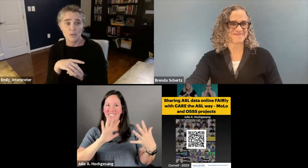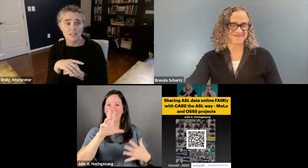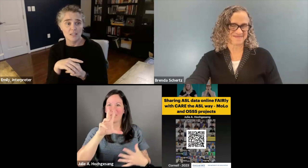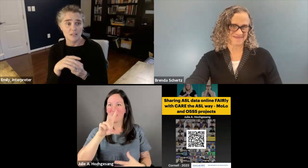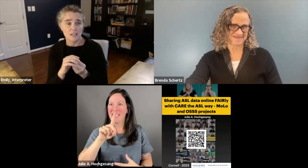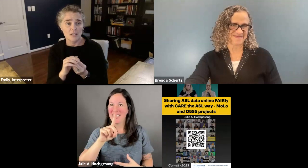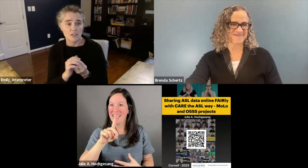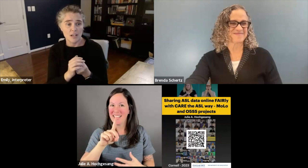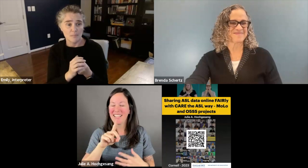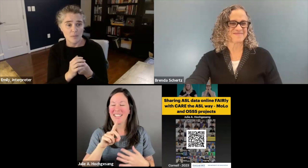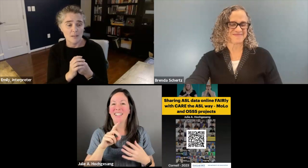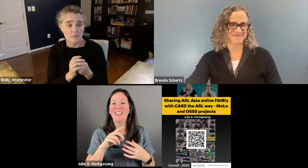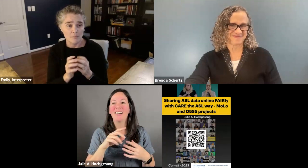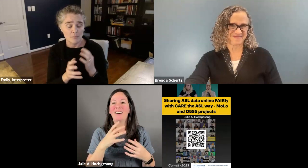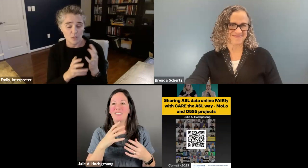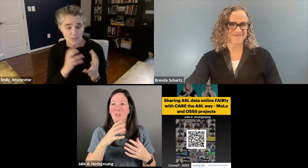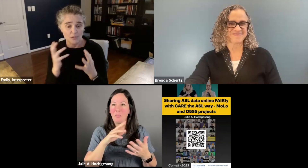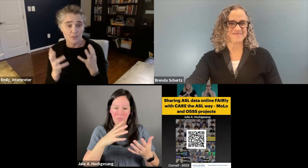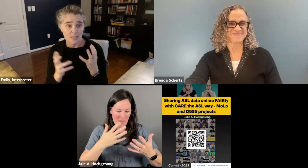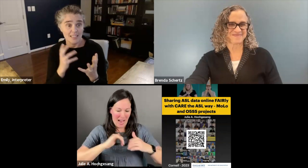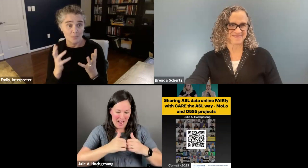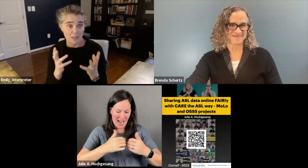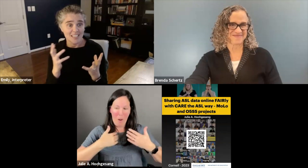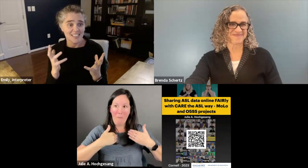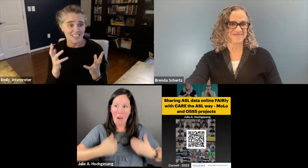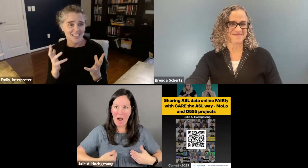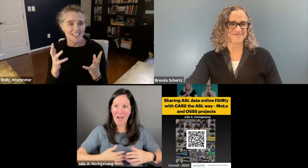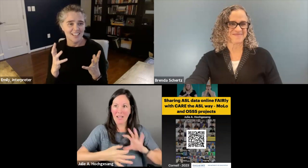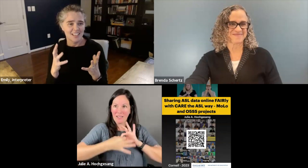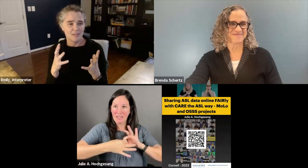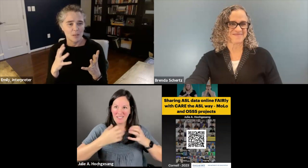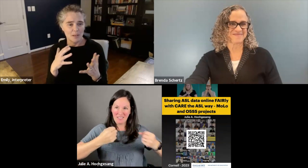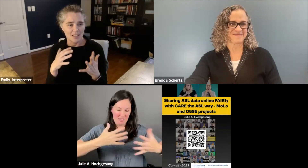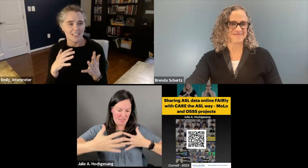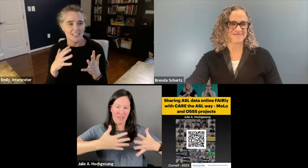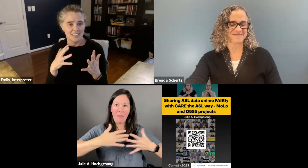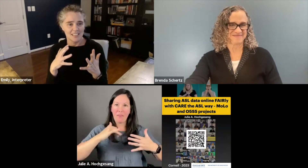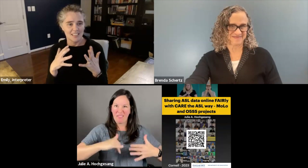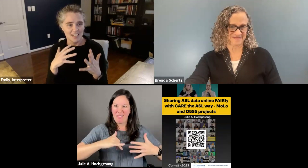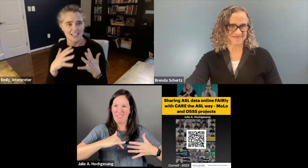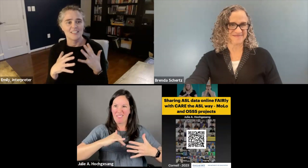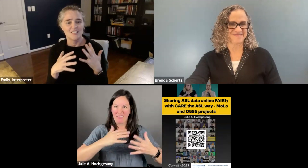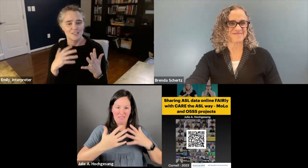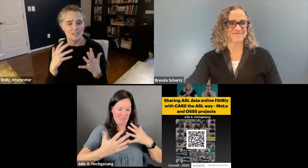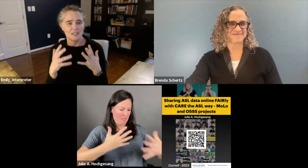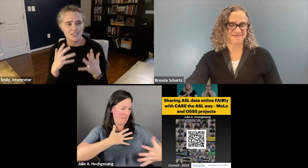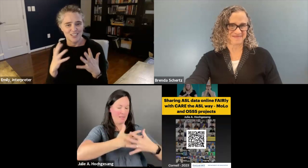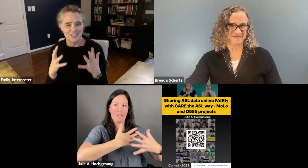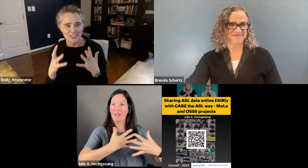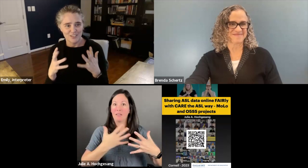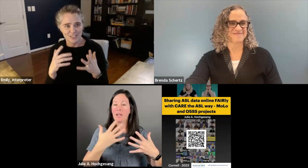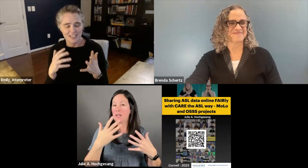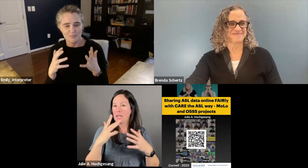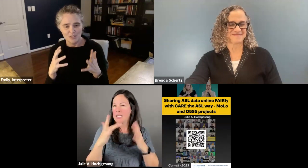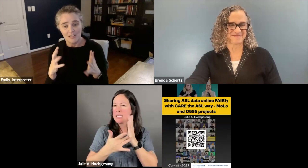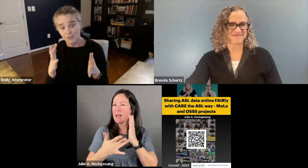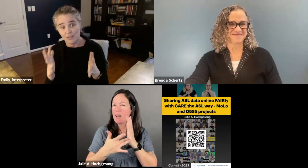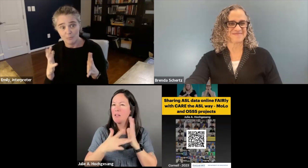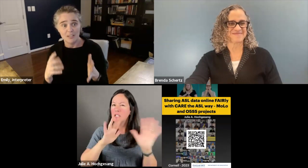whereas you know I'm I'm using 3D space my body is connected to the articulators that I'm using to express